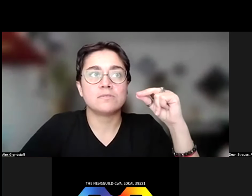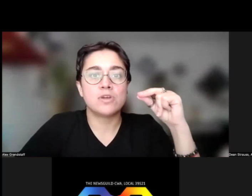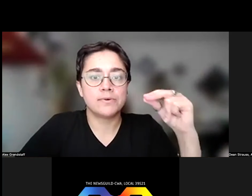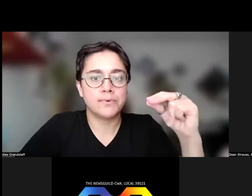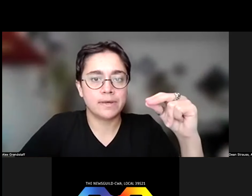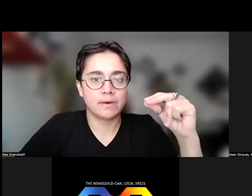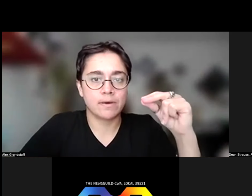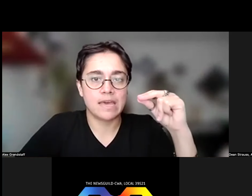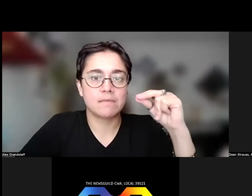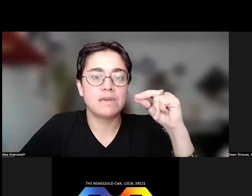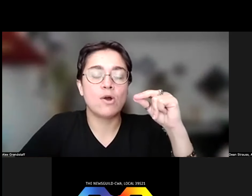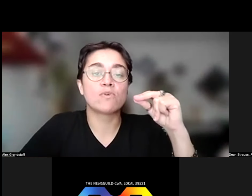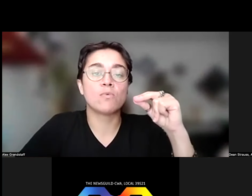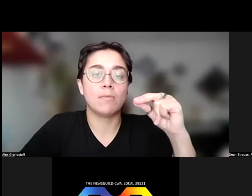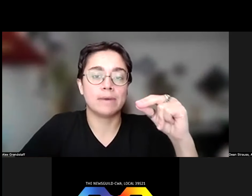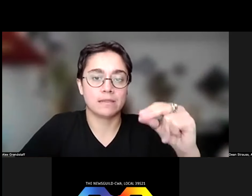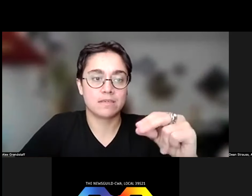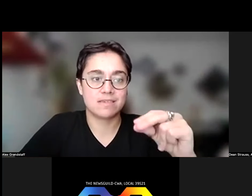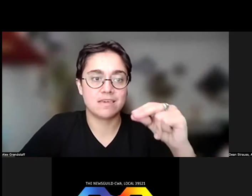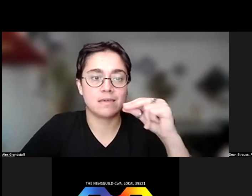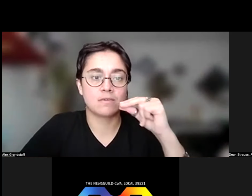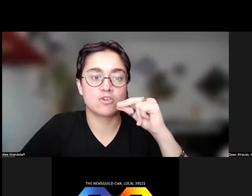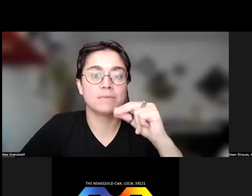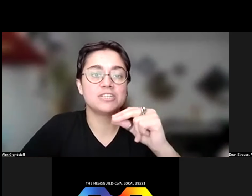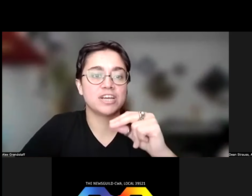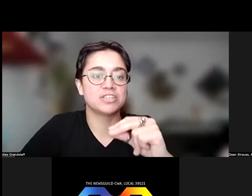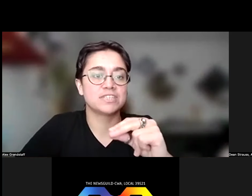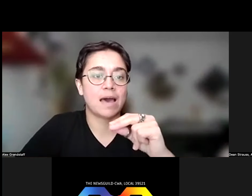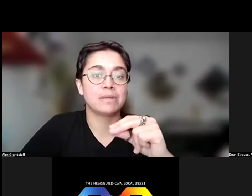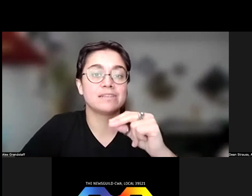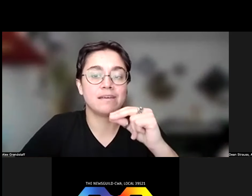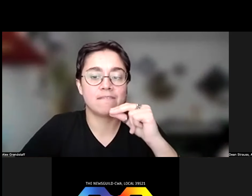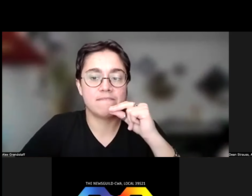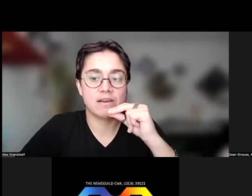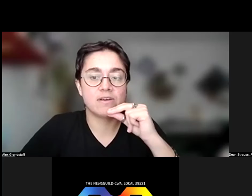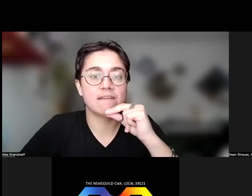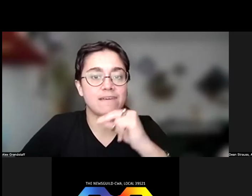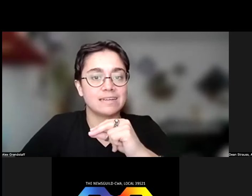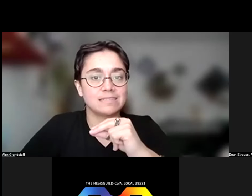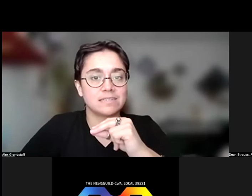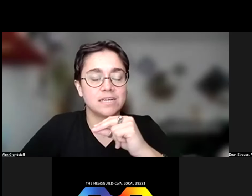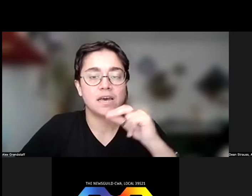advocacy, I know it can be overwhelming to see so